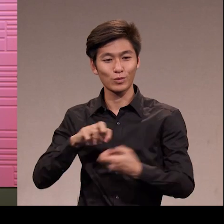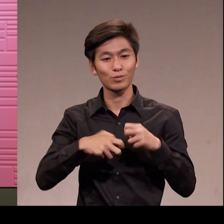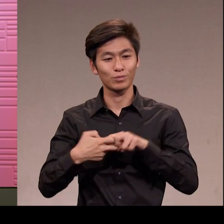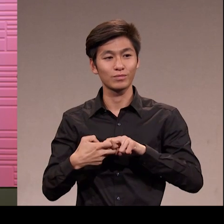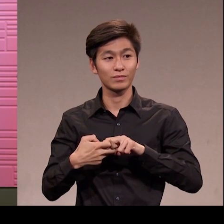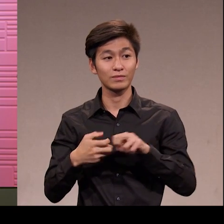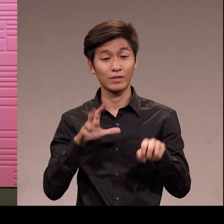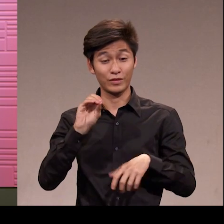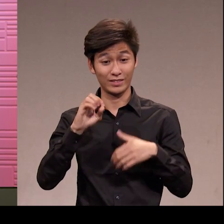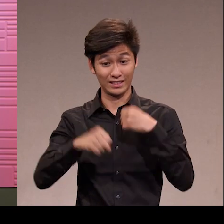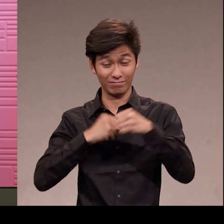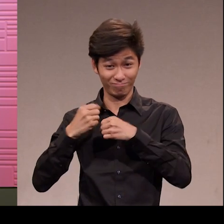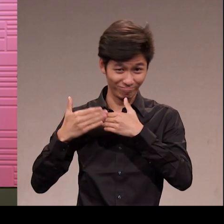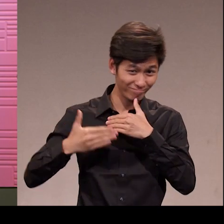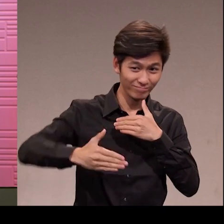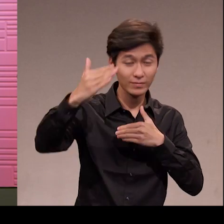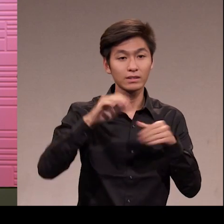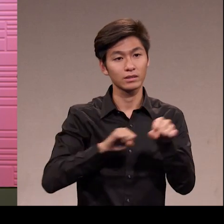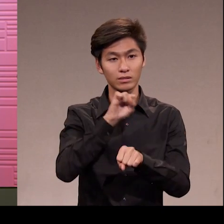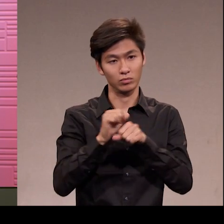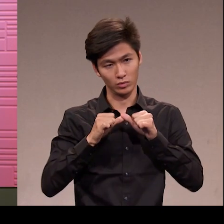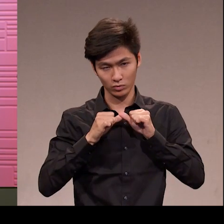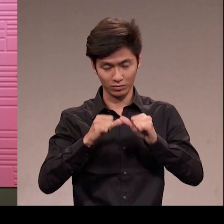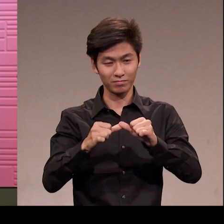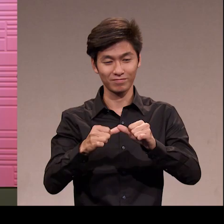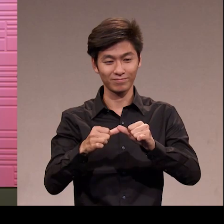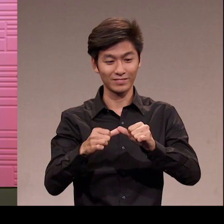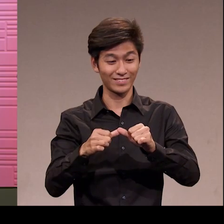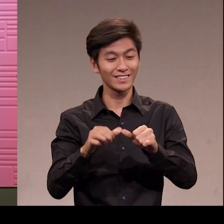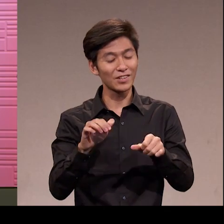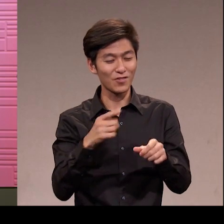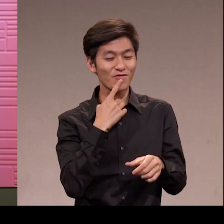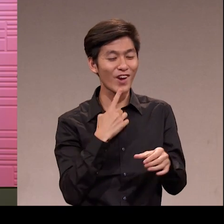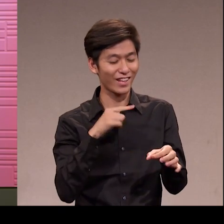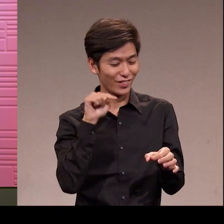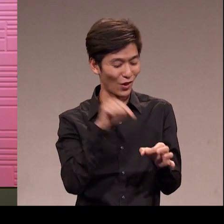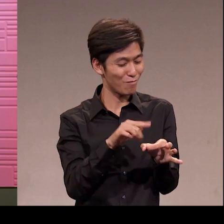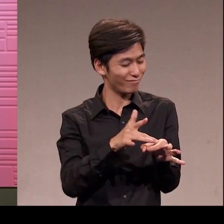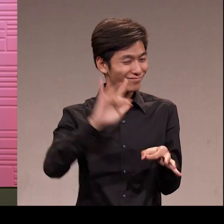our Singapore will still be a shining red dot and there will be SG100